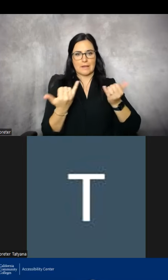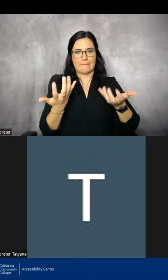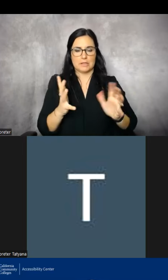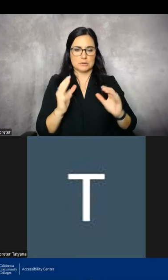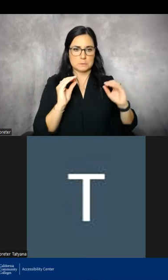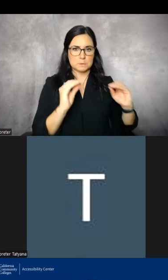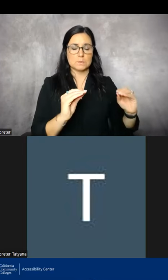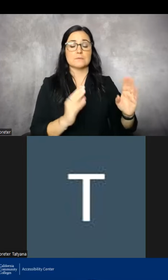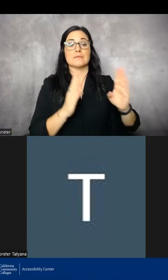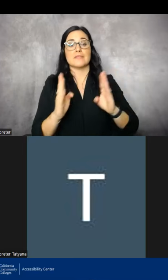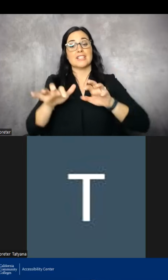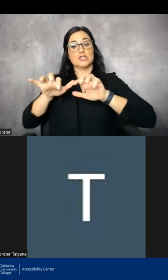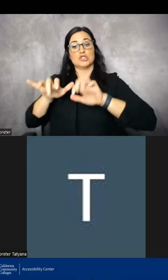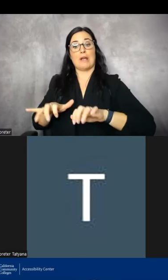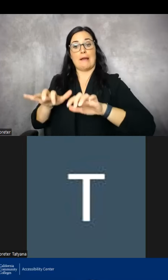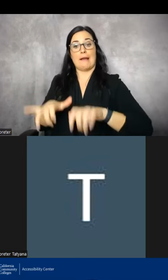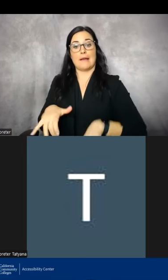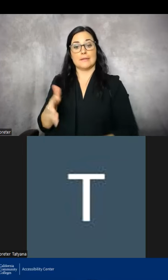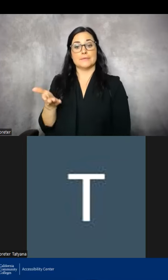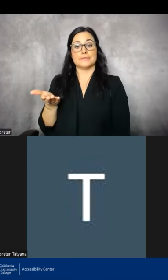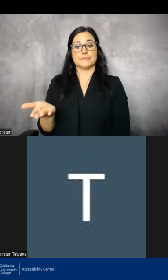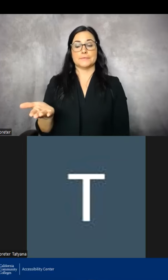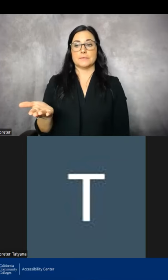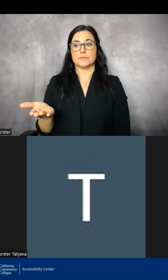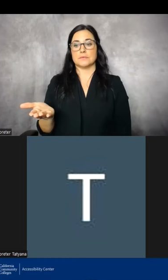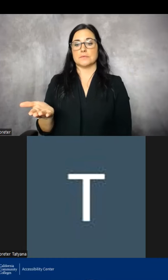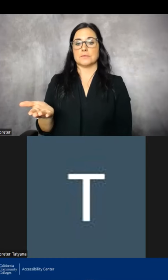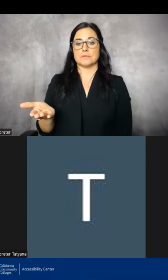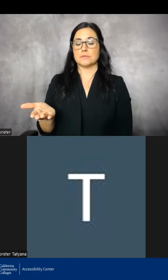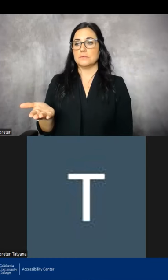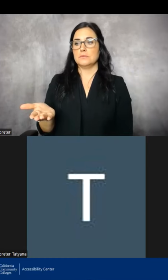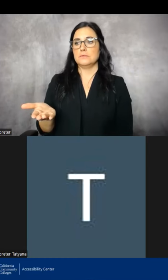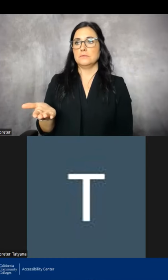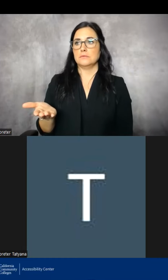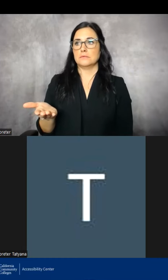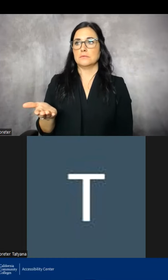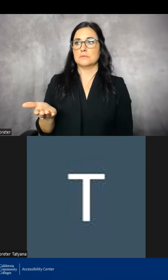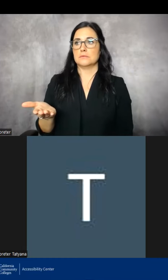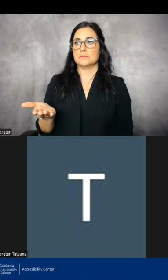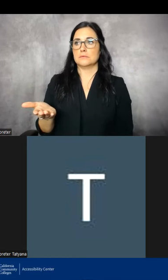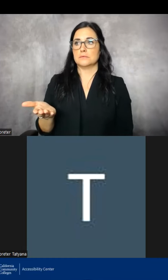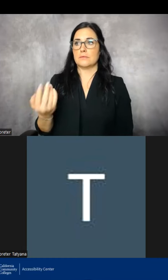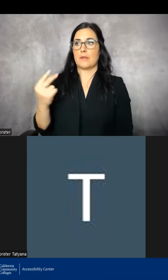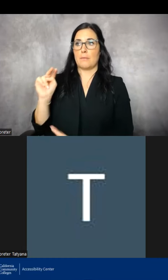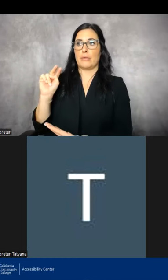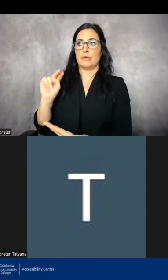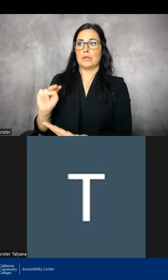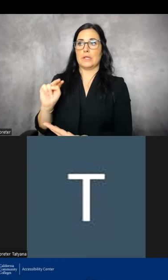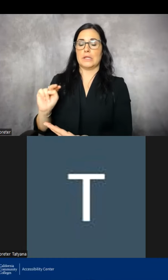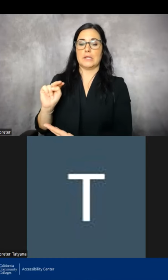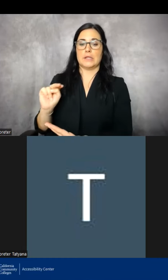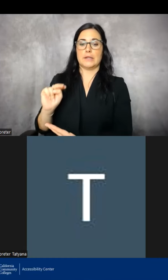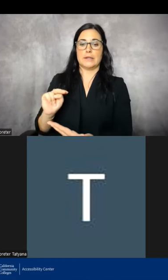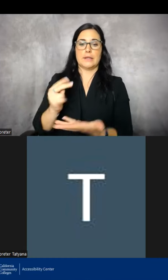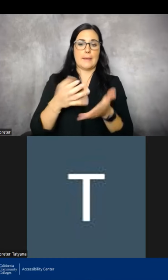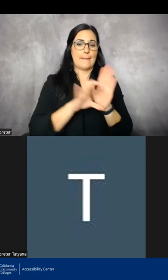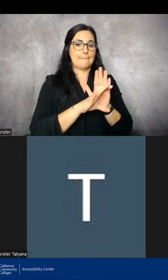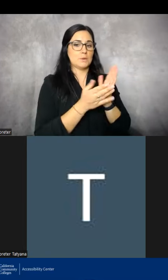In the chat I have a request for an image, I guess mind map.